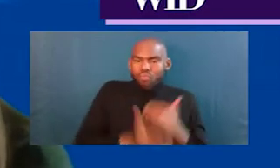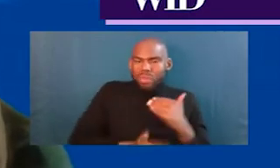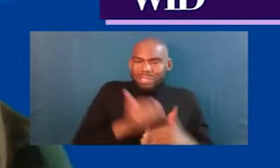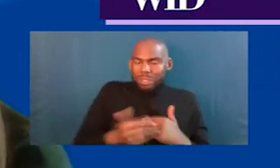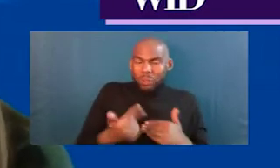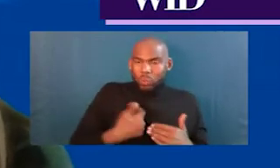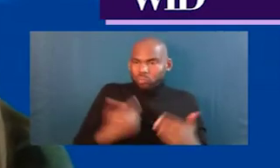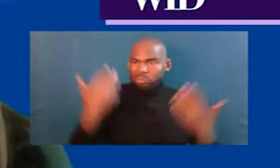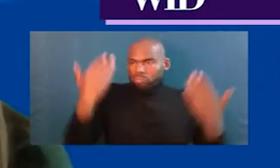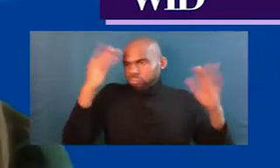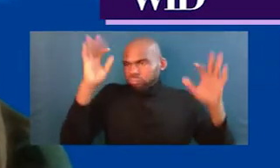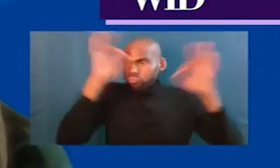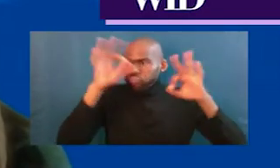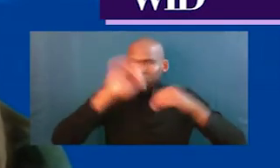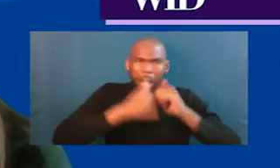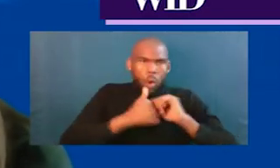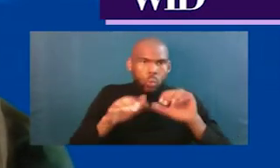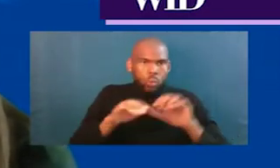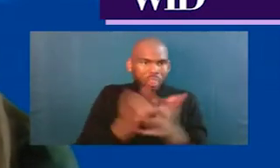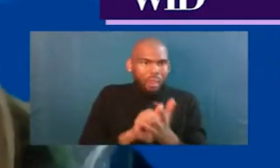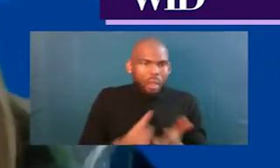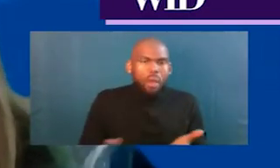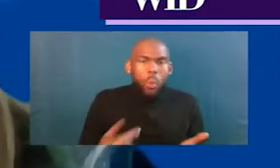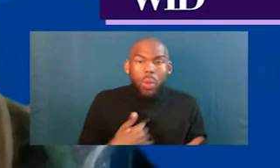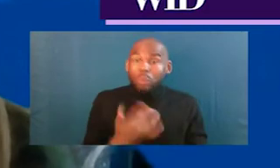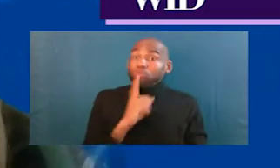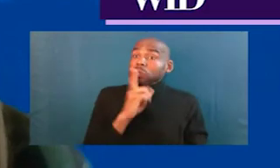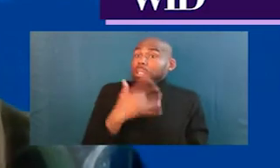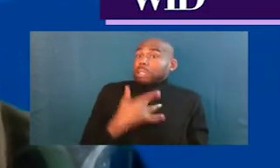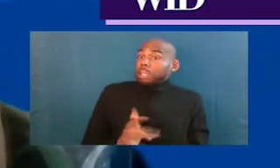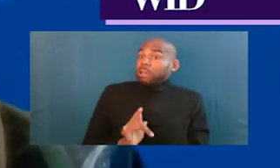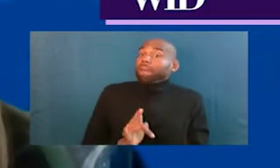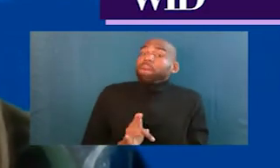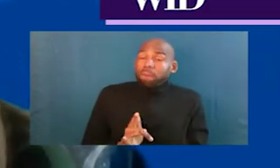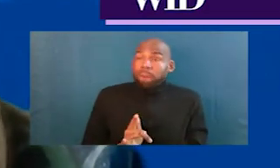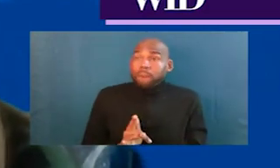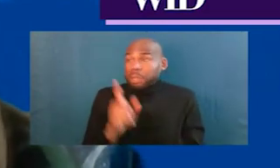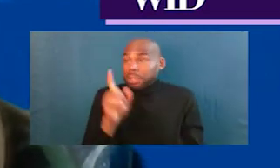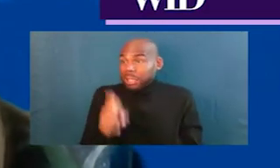necessarily know how to do that and we were sensitive to the idea that we need to test